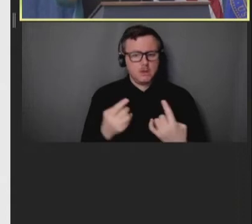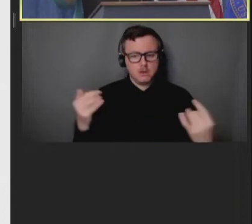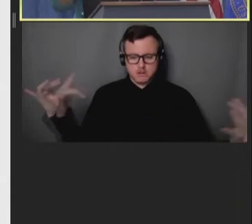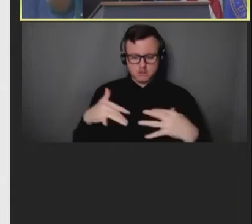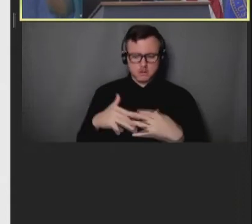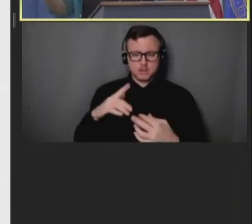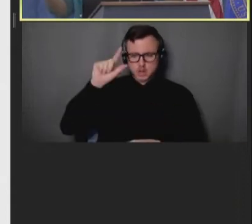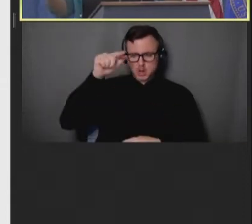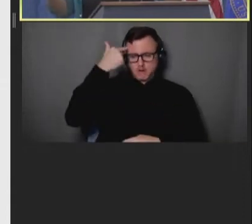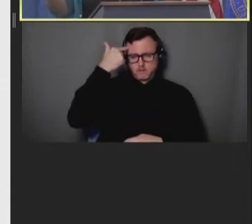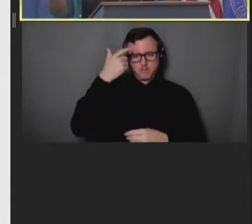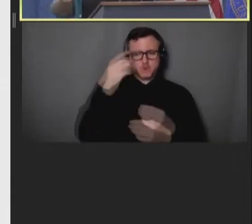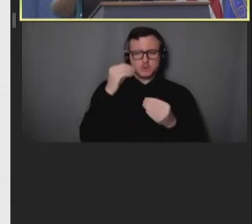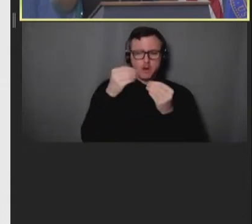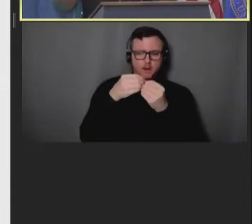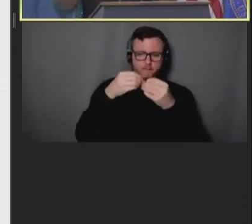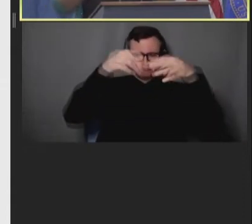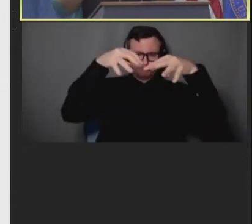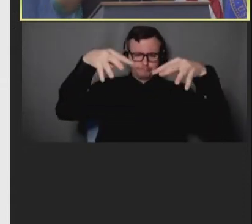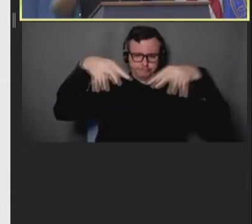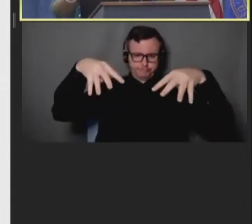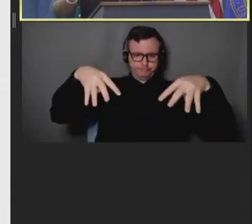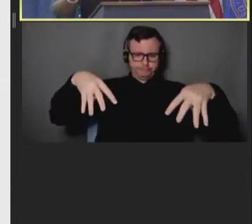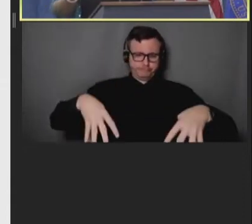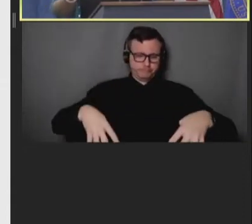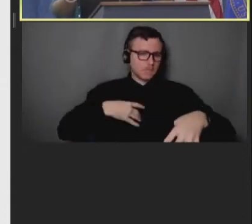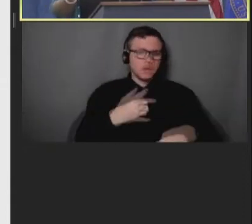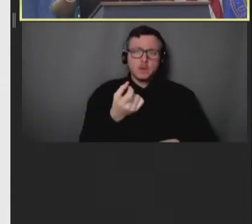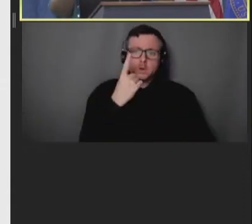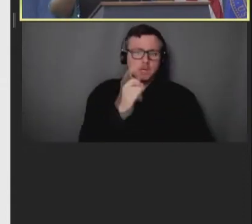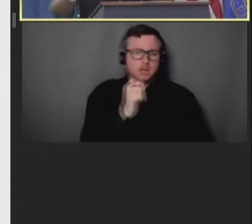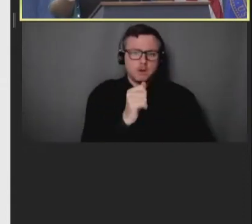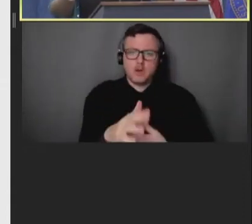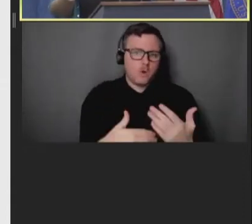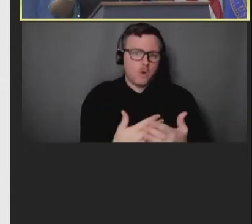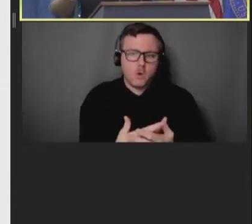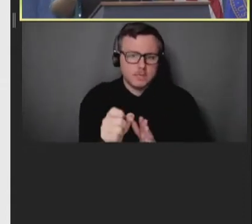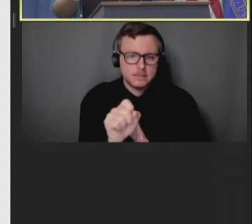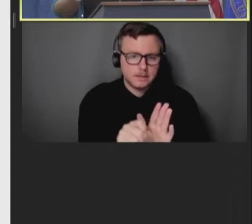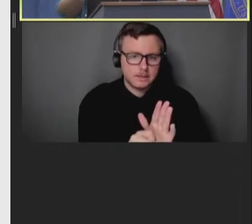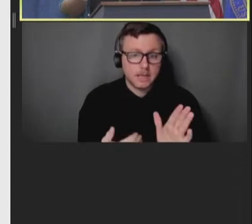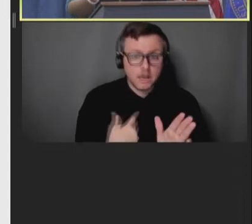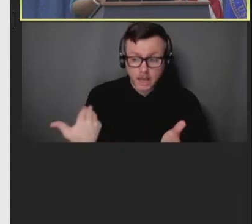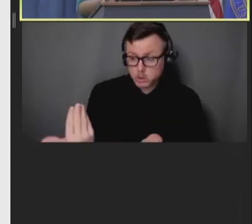everything trickles down. Not all states are like that. That was a new thing for me coming to NGA.